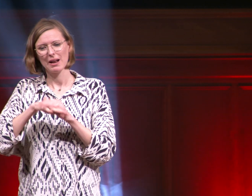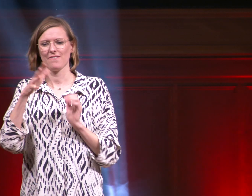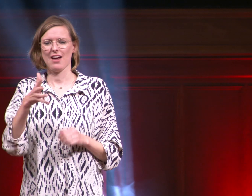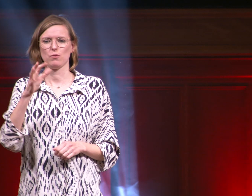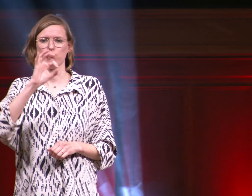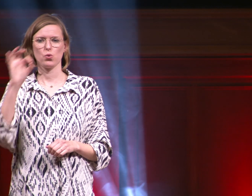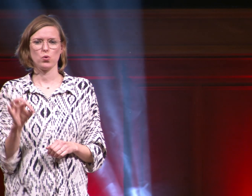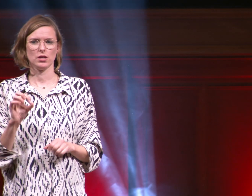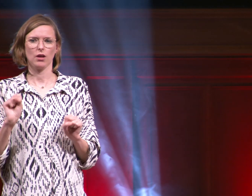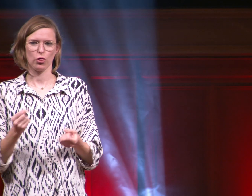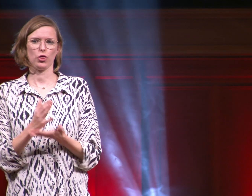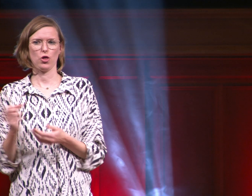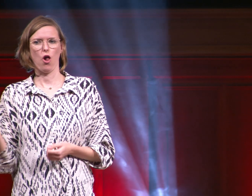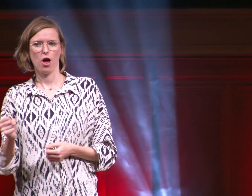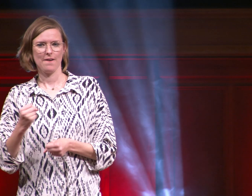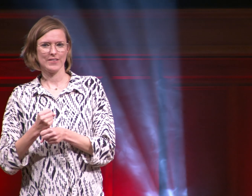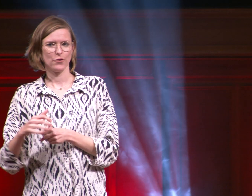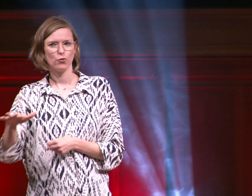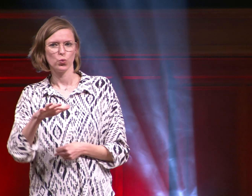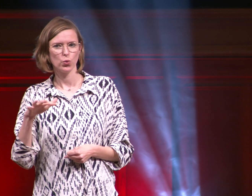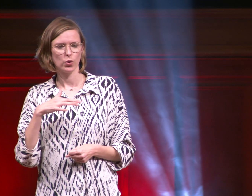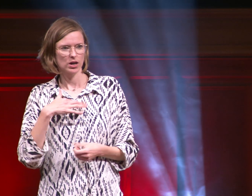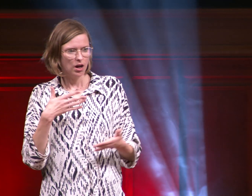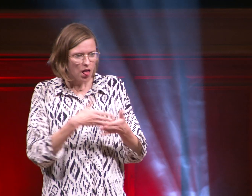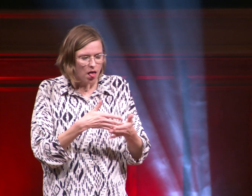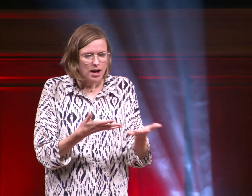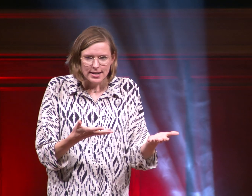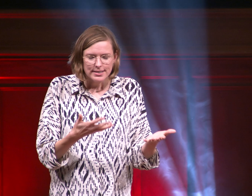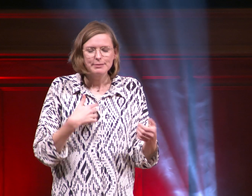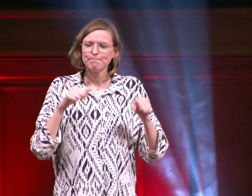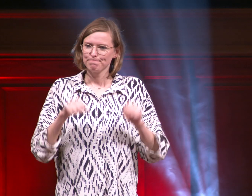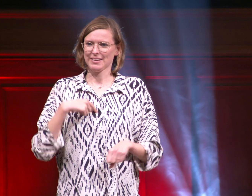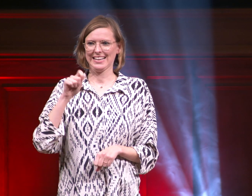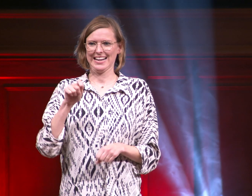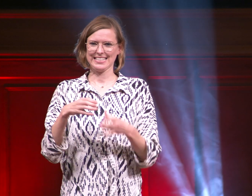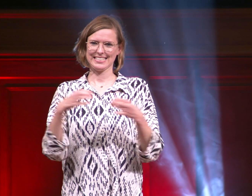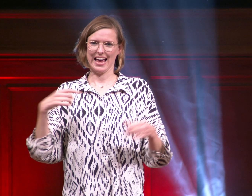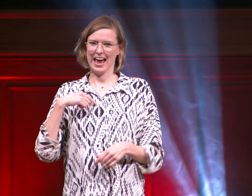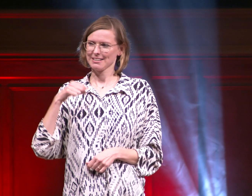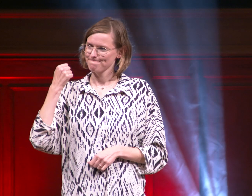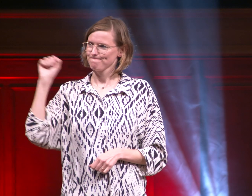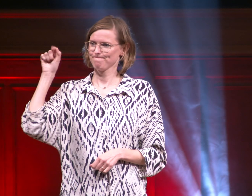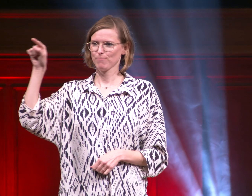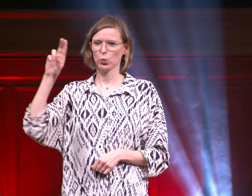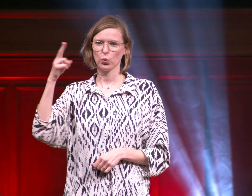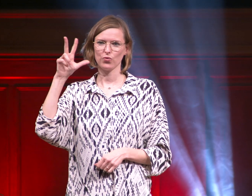the law says that you only have a right to 15% of your working time, so that was a boundary.